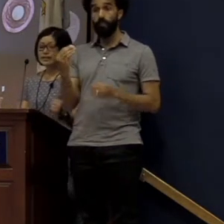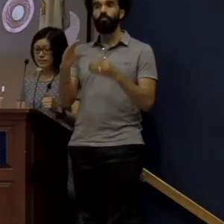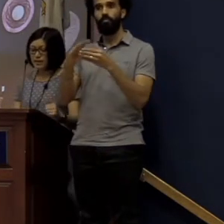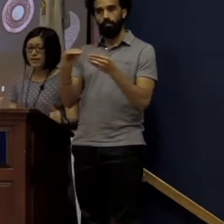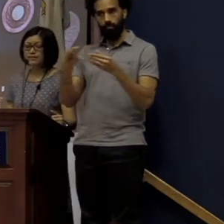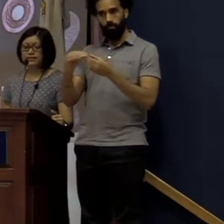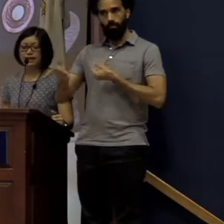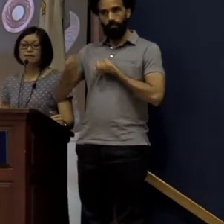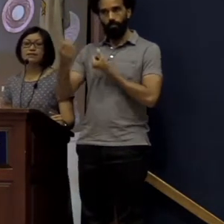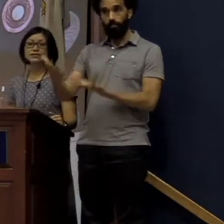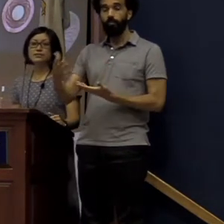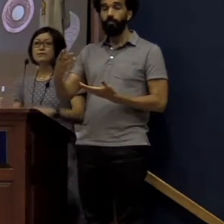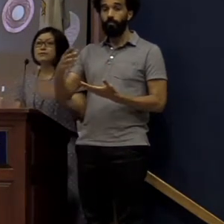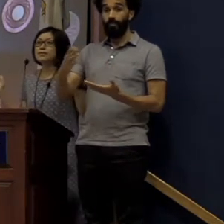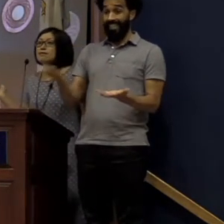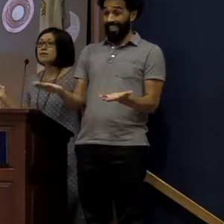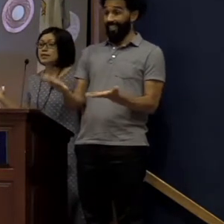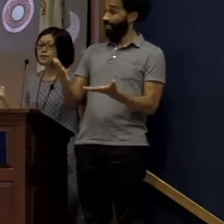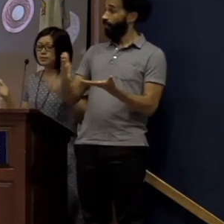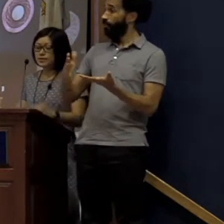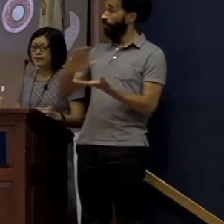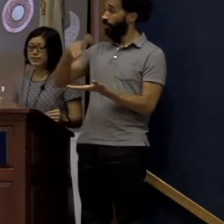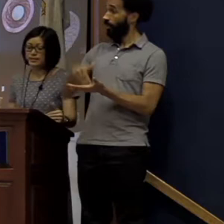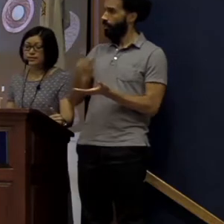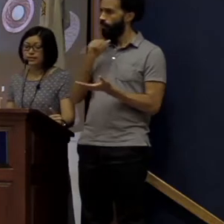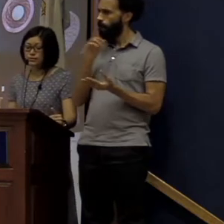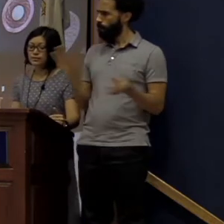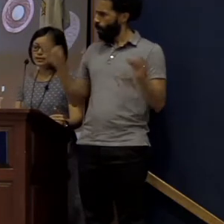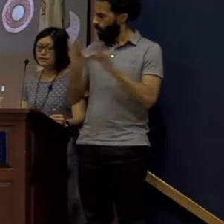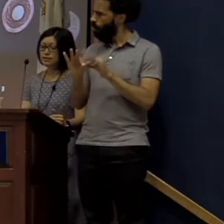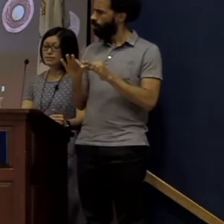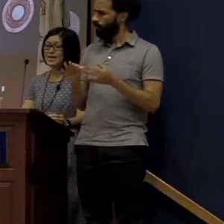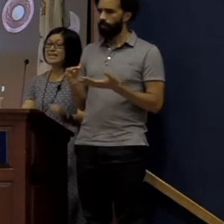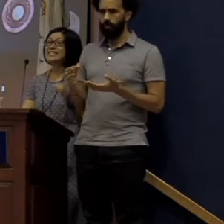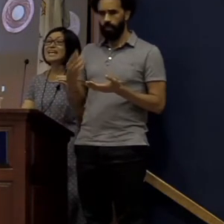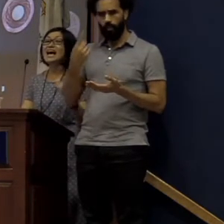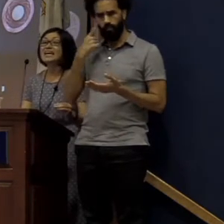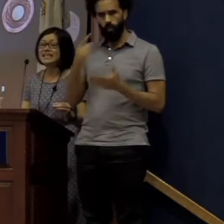because of the technology. We have no technology at home so we come here to do the technology, but it is ugly.